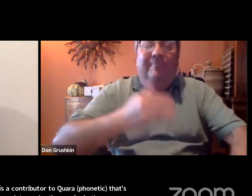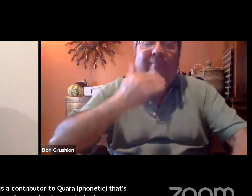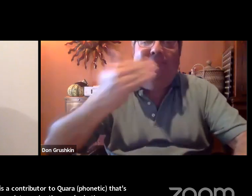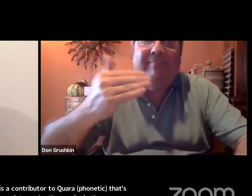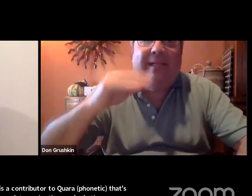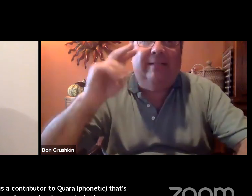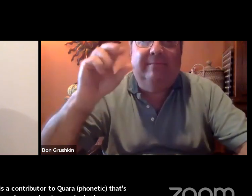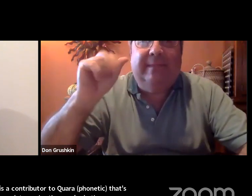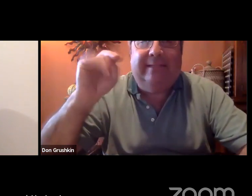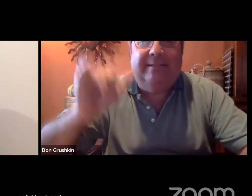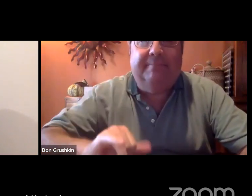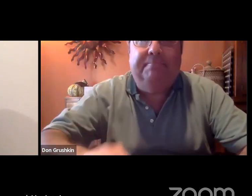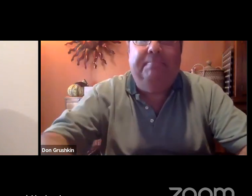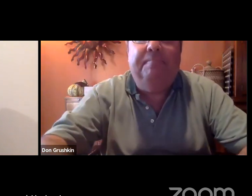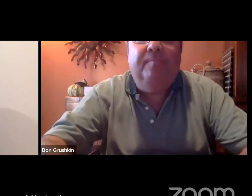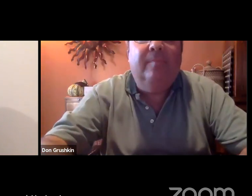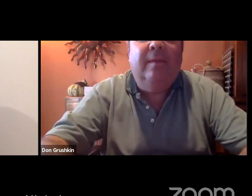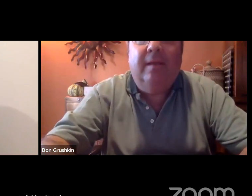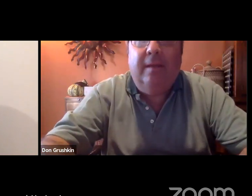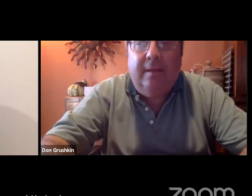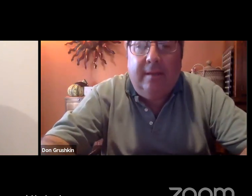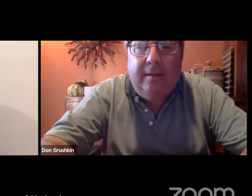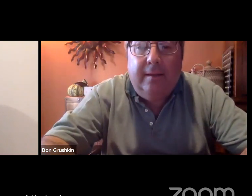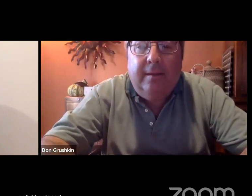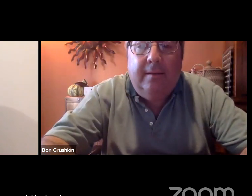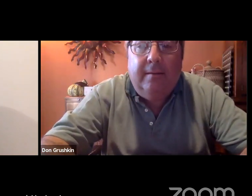phonetic) that's where we bump into each other, we're in the same neighborhood. Whose design is it, anyway?